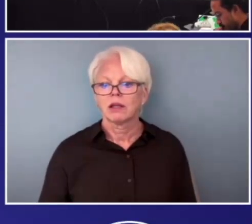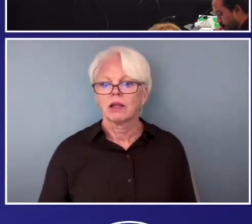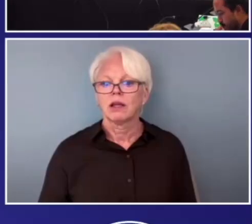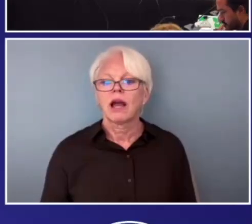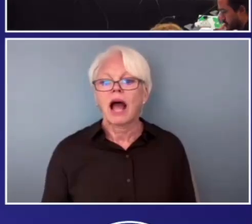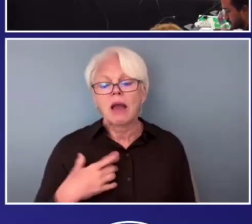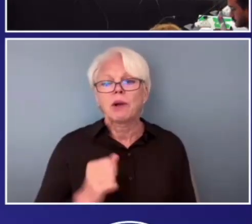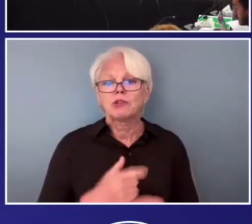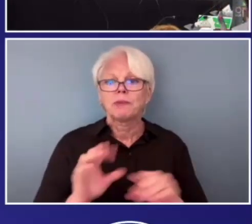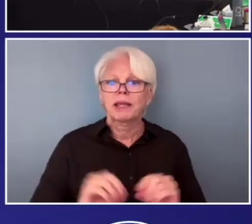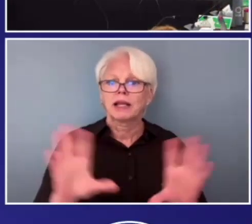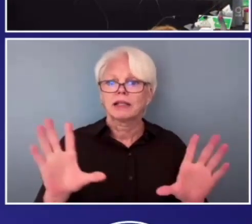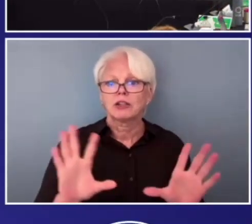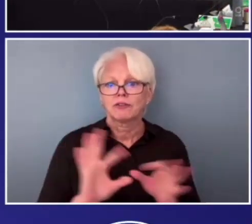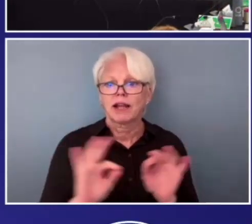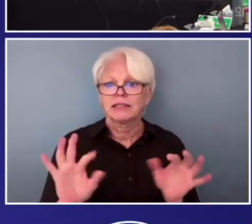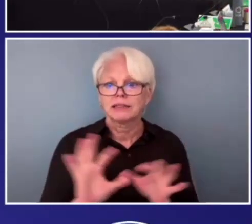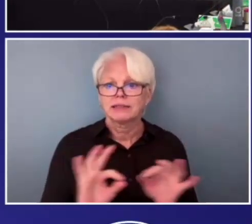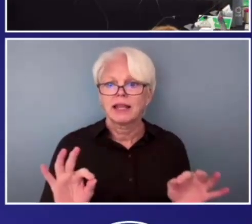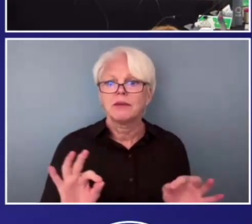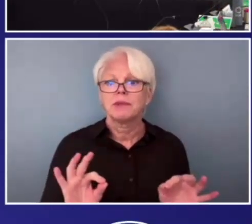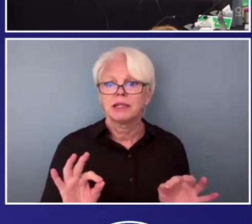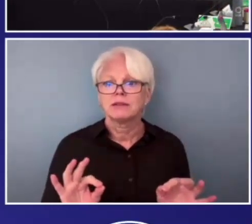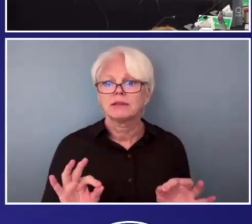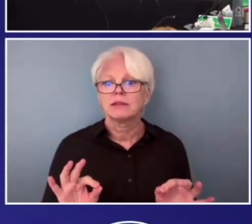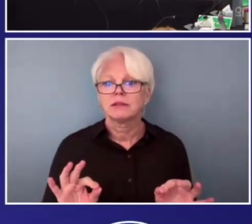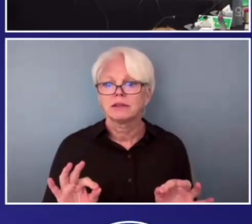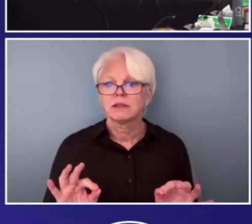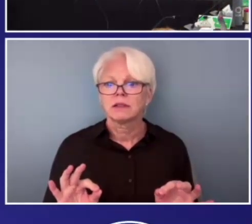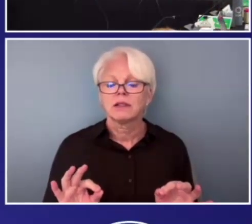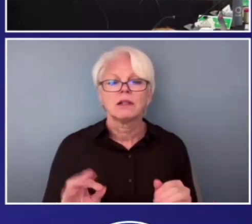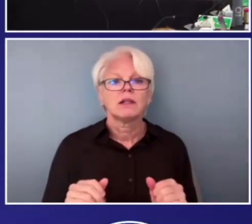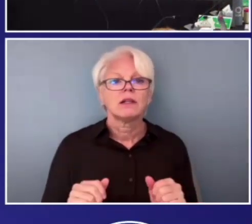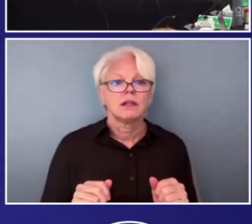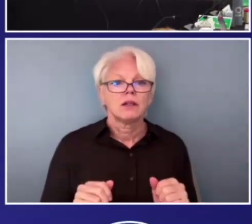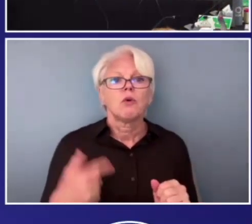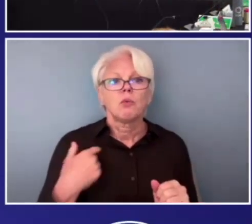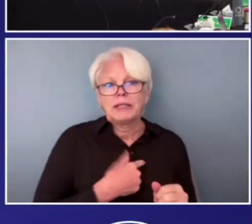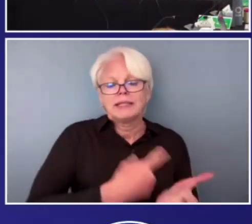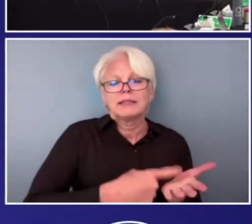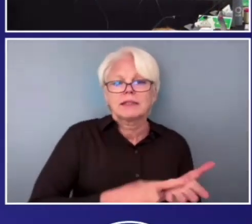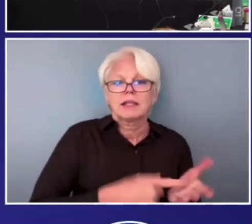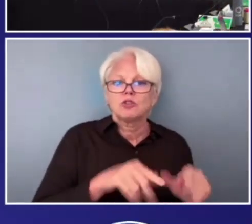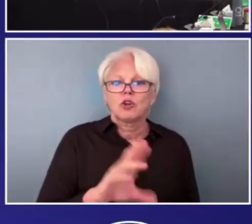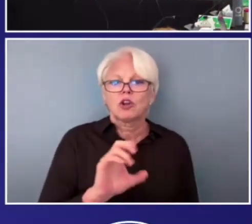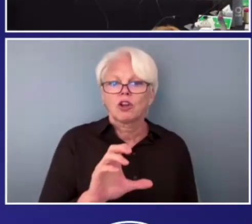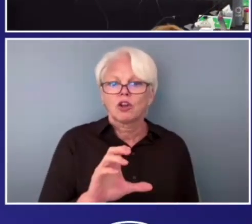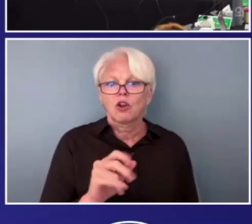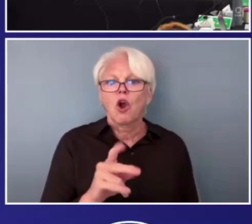We did have a minute to talk about this in the caucus, and our Assistant General